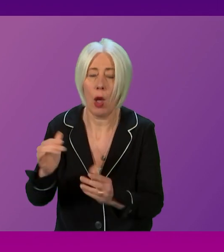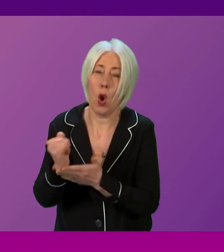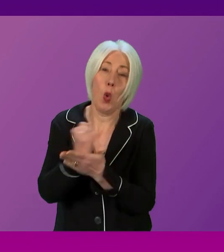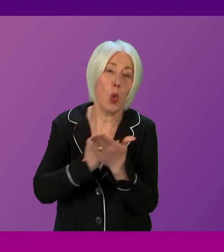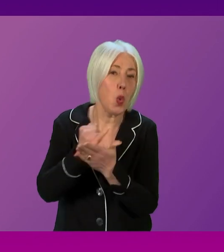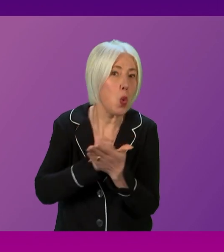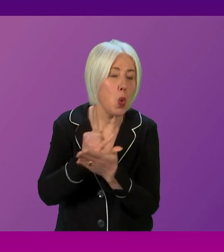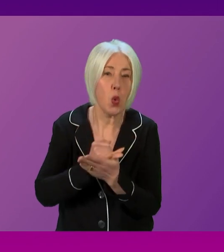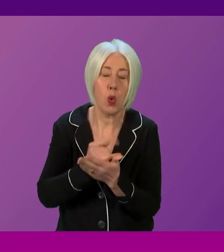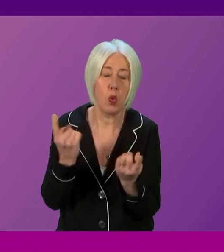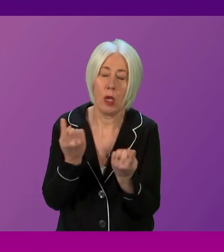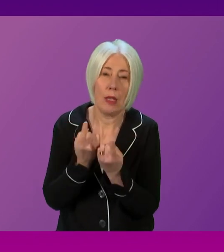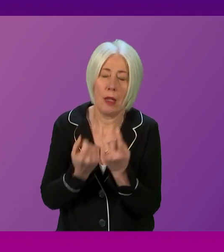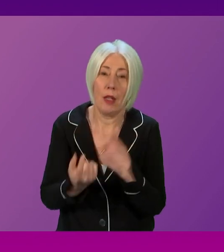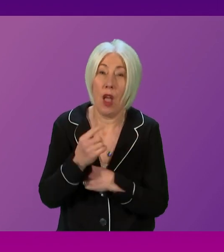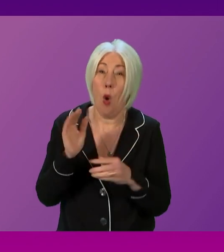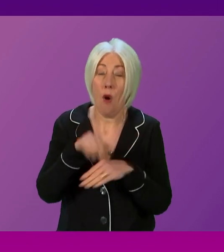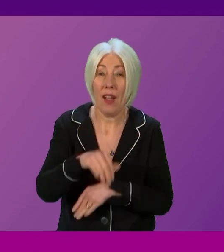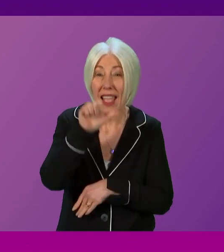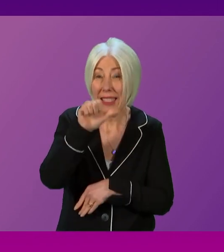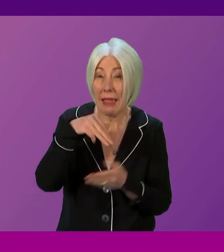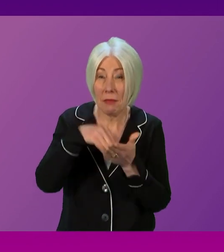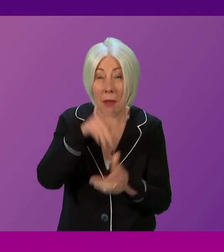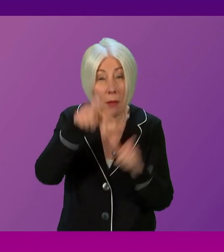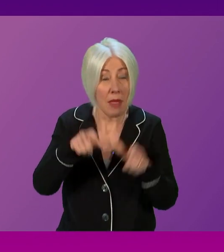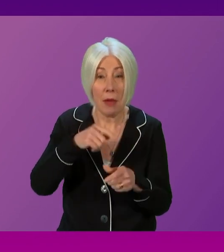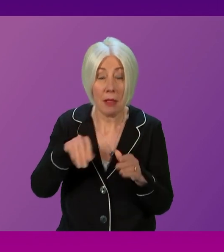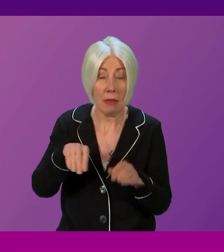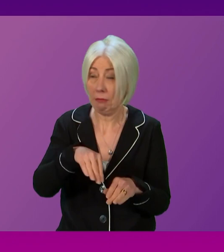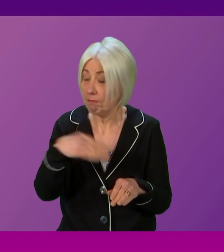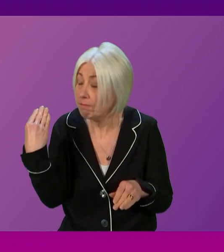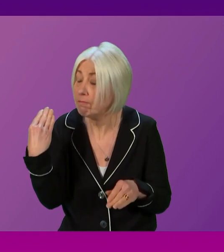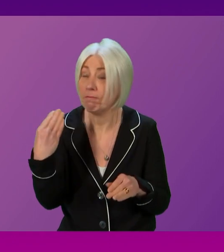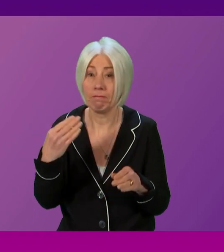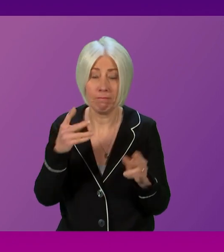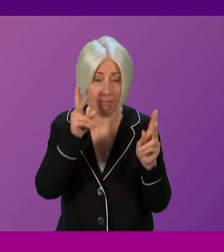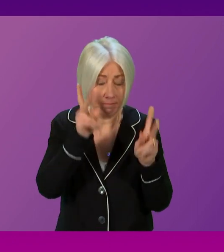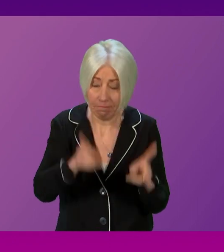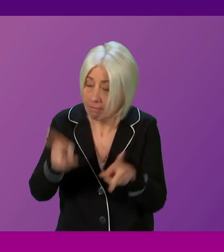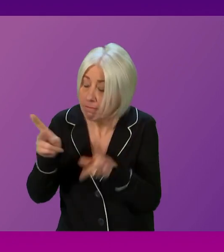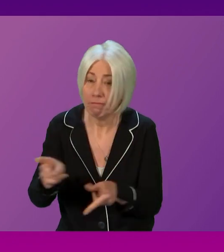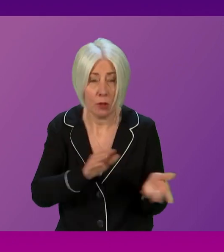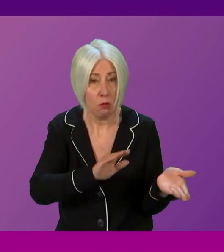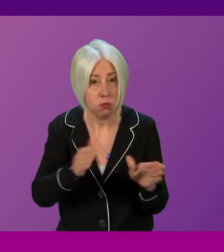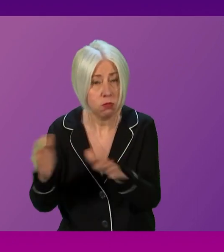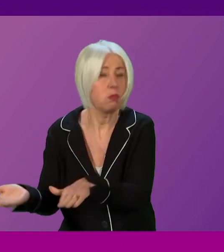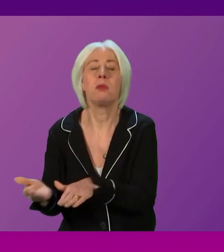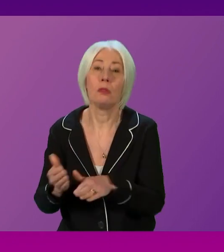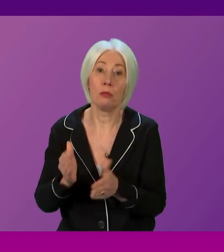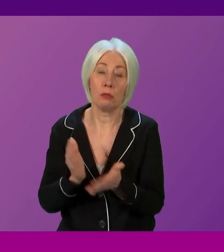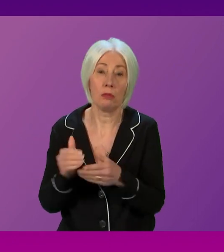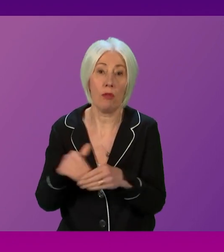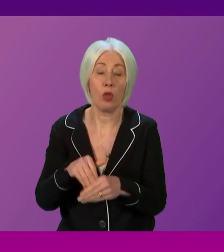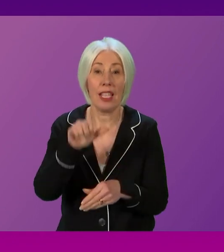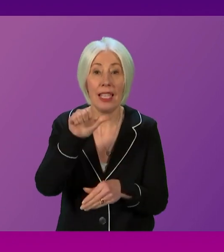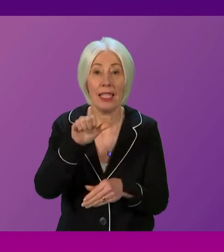that saw millions of people murdered and slaughtered, including 6 million Jews and